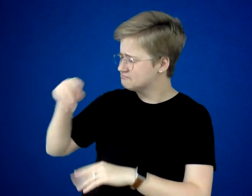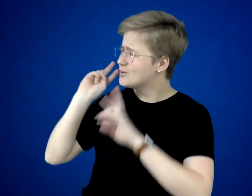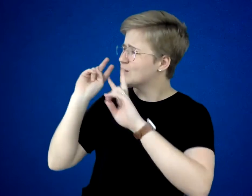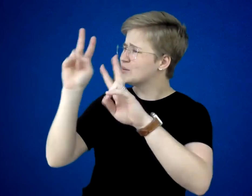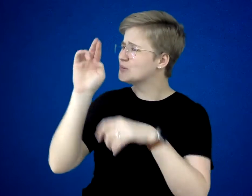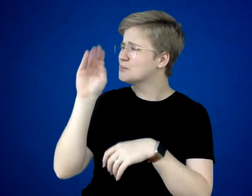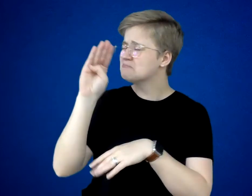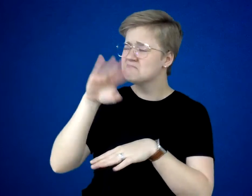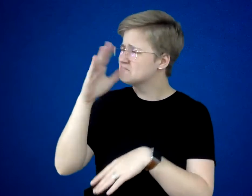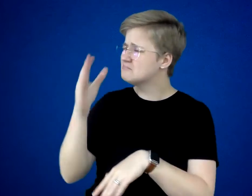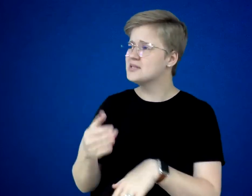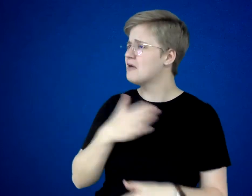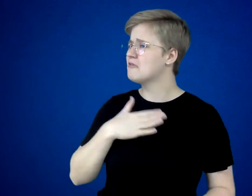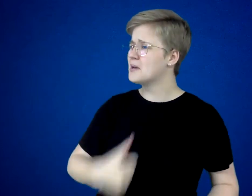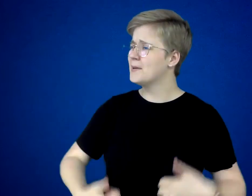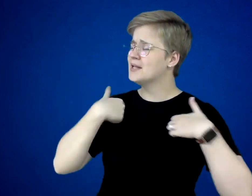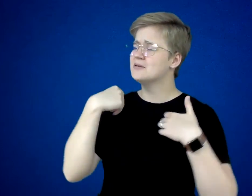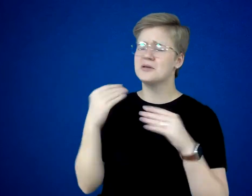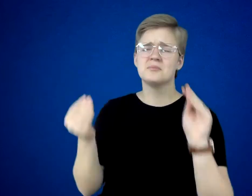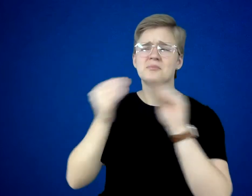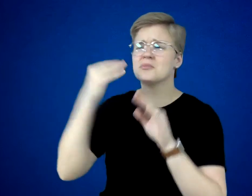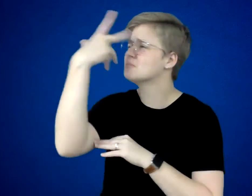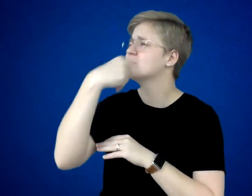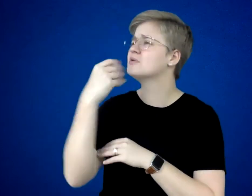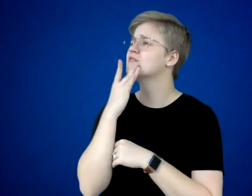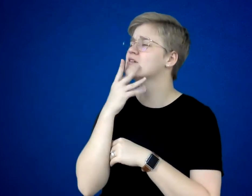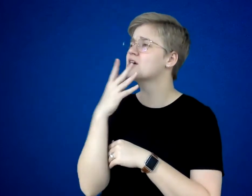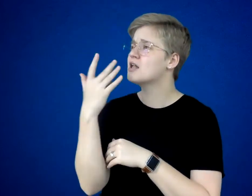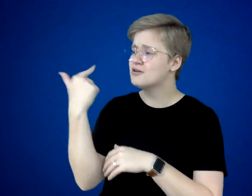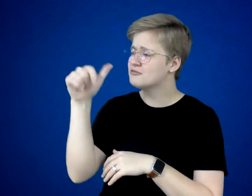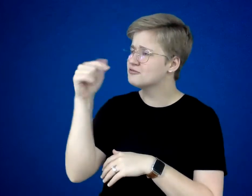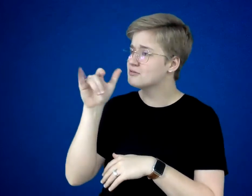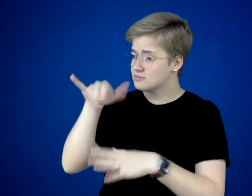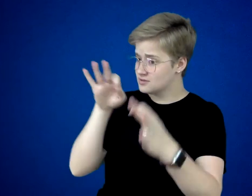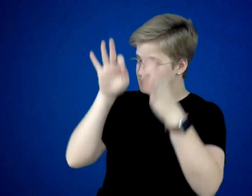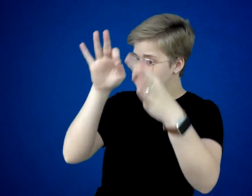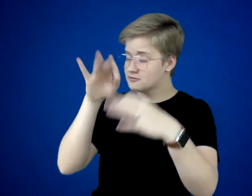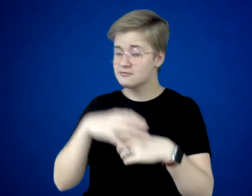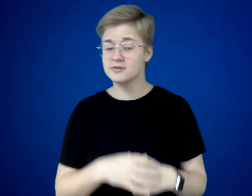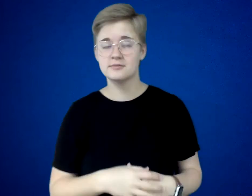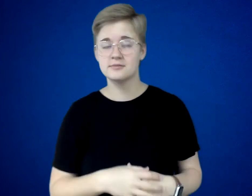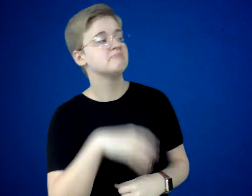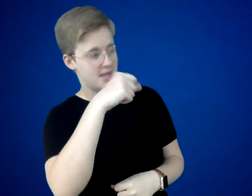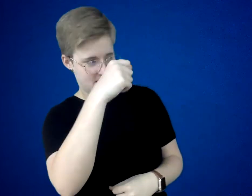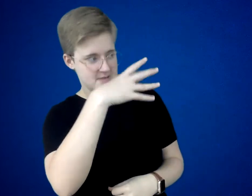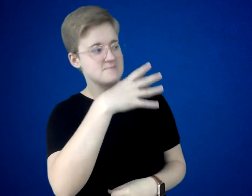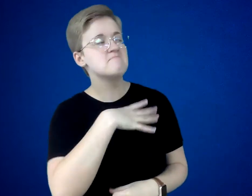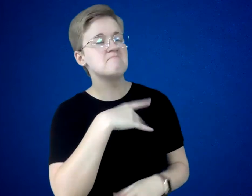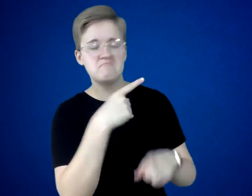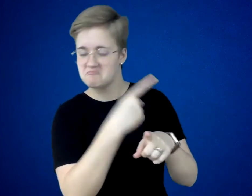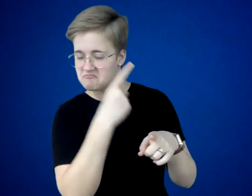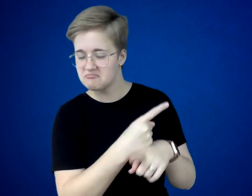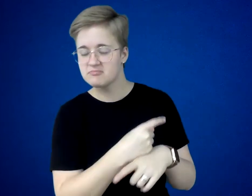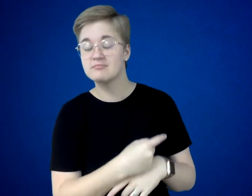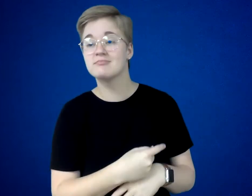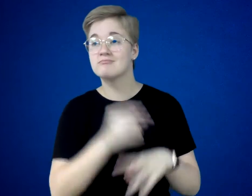a prettier color of green. Ain’t it perfect?” “Yes, ma’am,” he said, staring at the leaves.